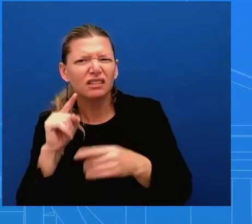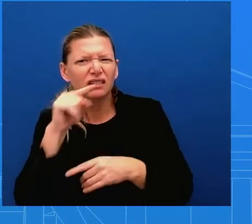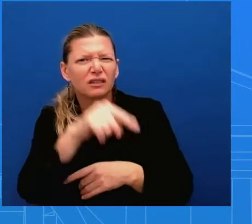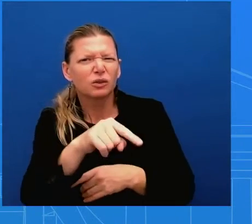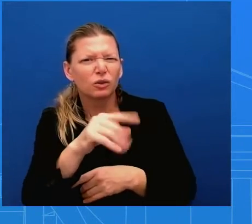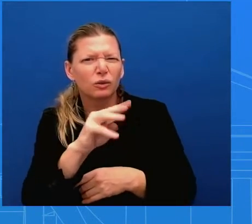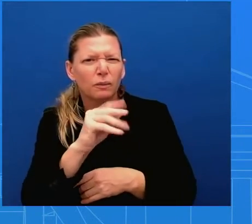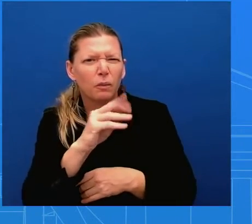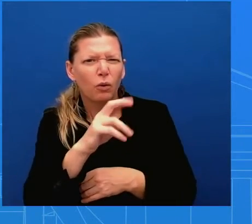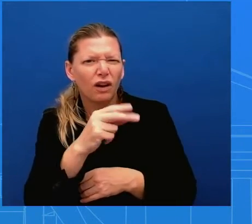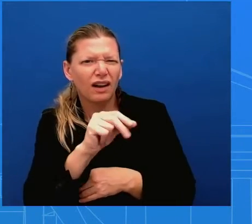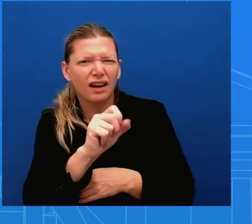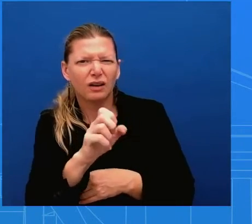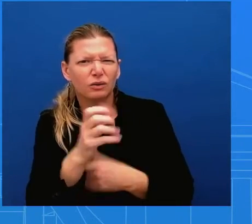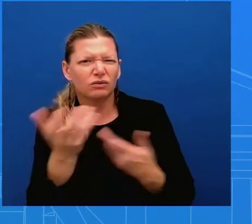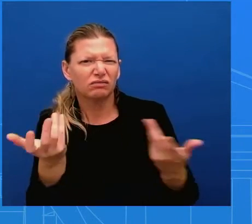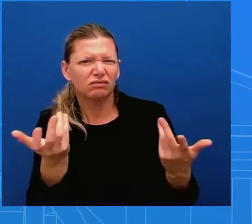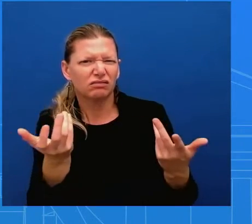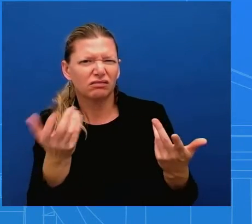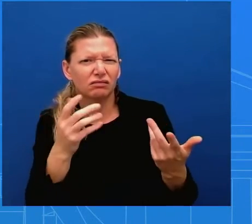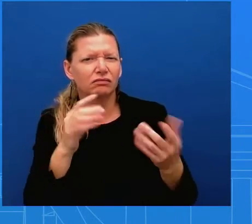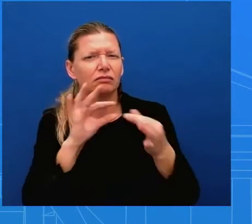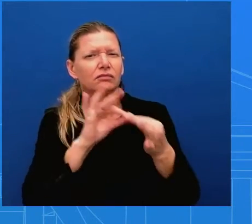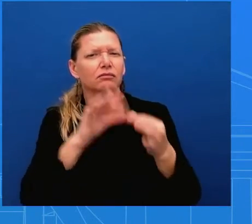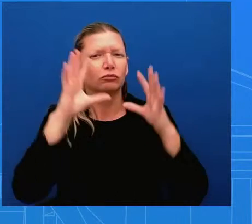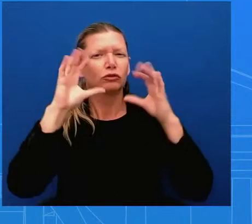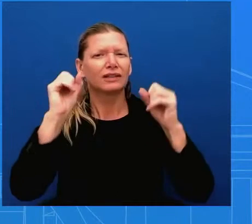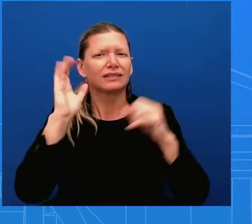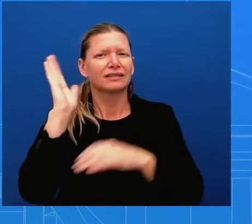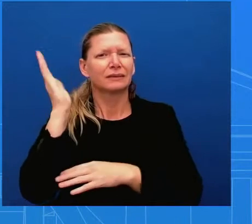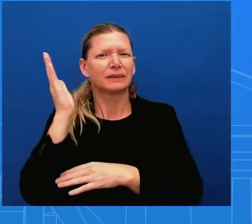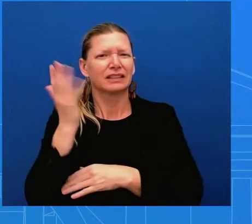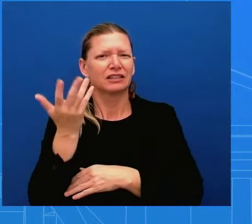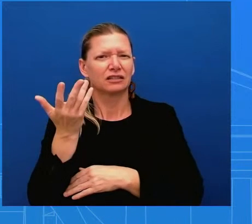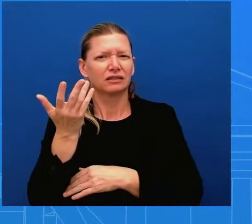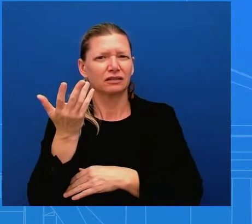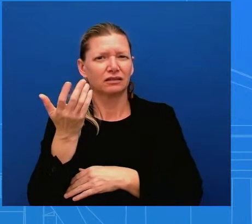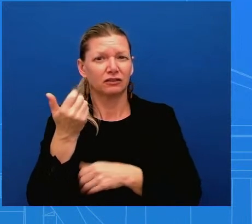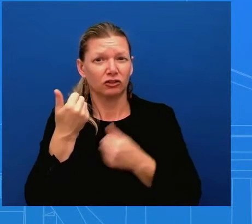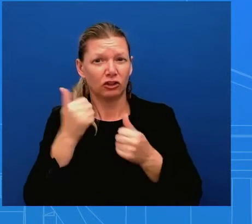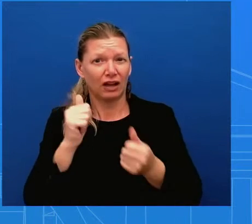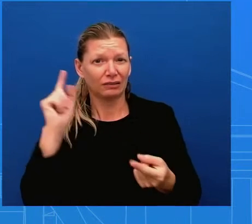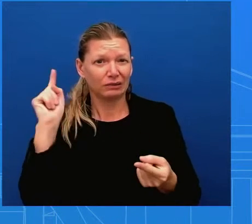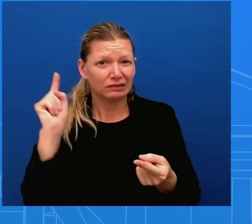during his commencement address this weekend? Mr. Sullivan: I have not spoken with the folks at Morehouse,